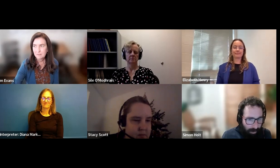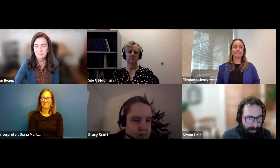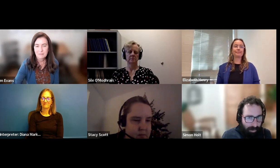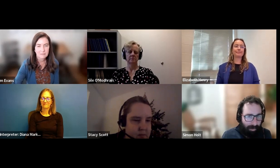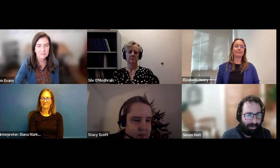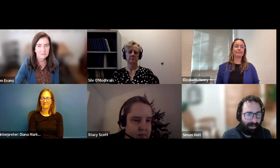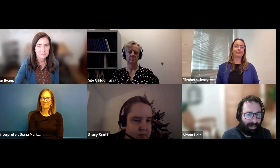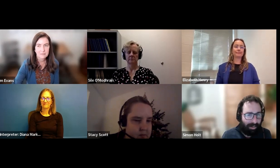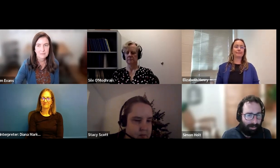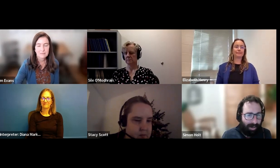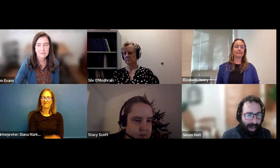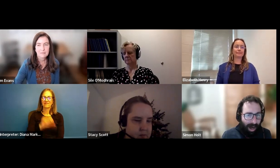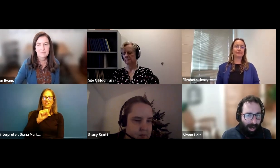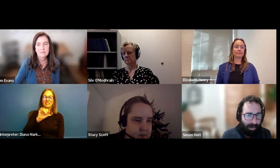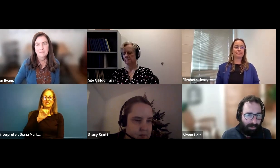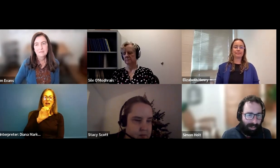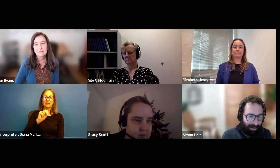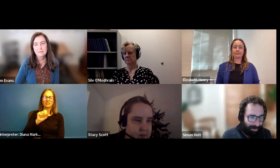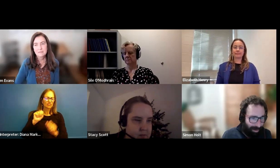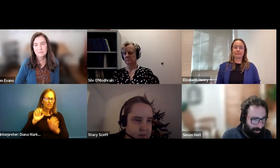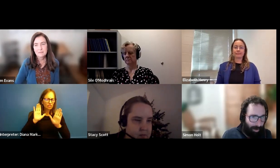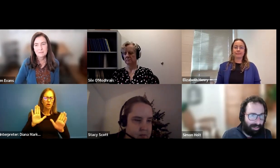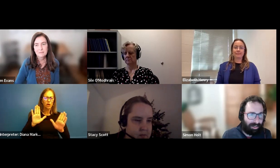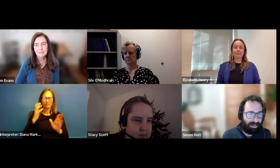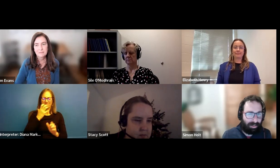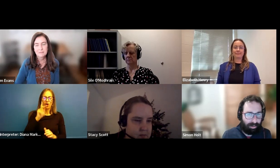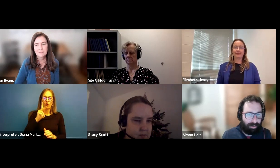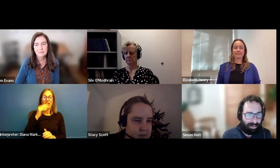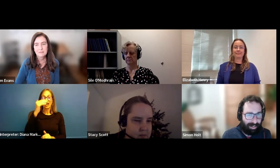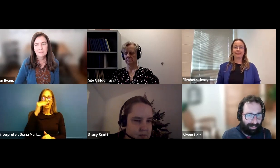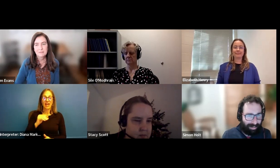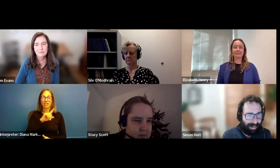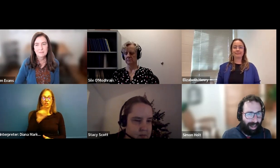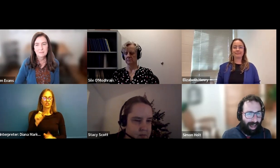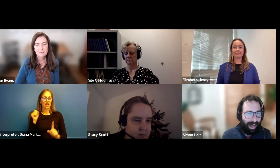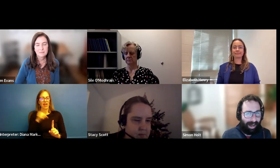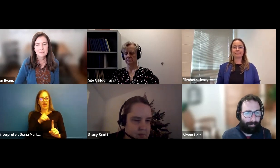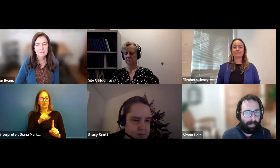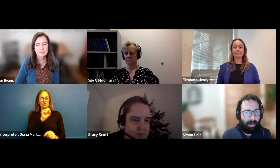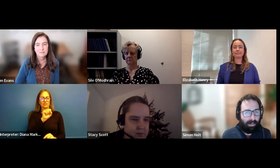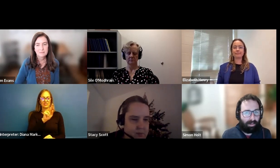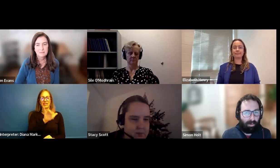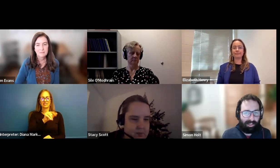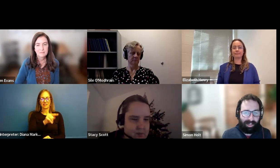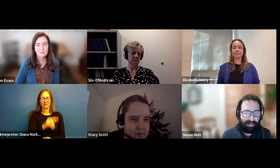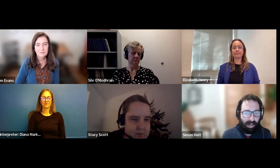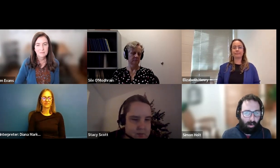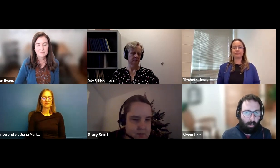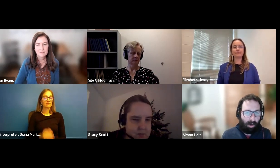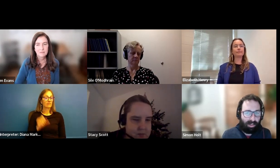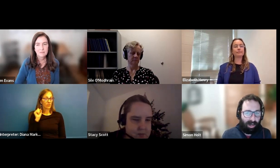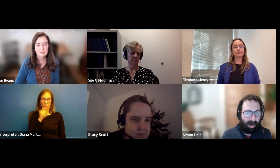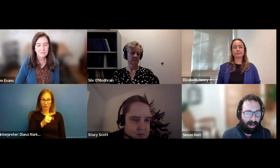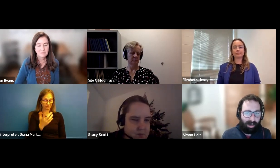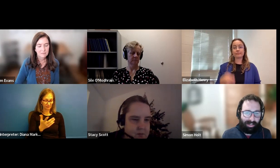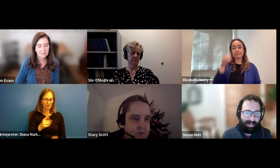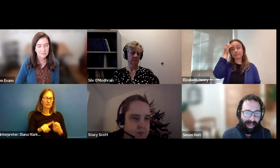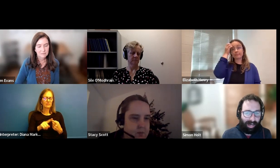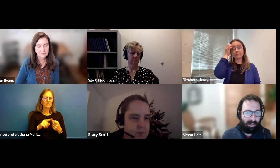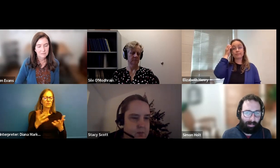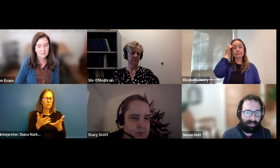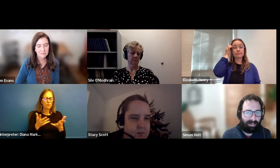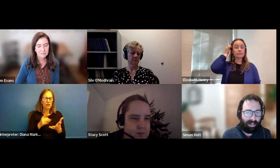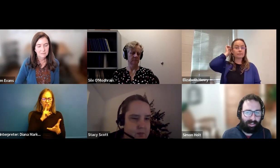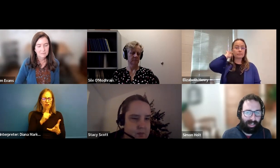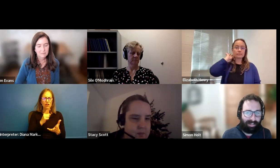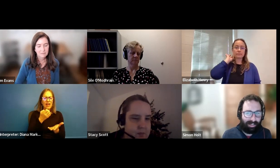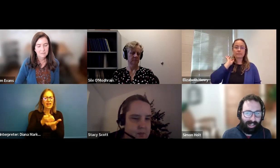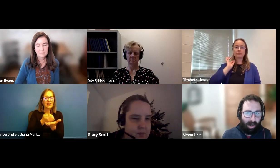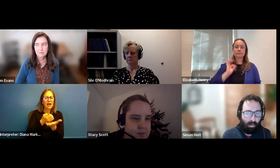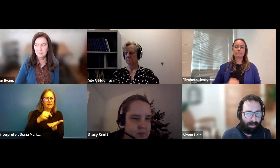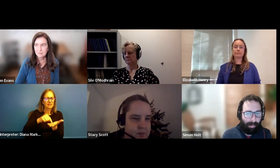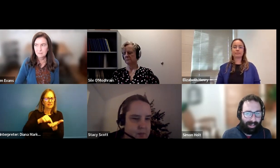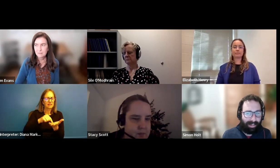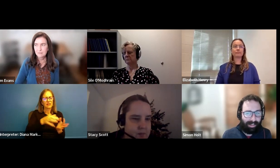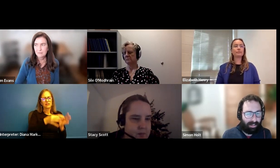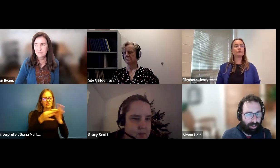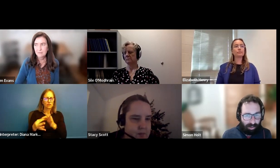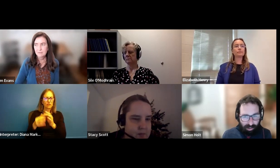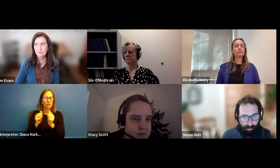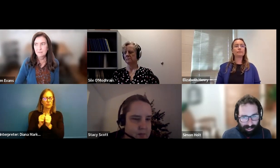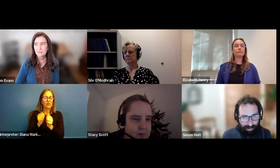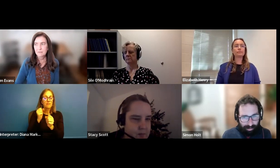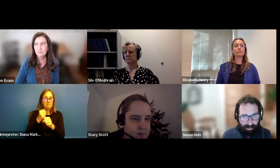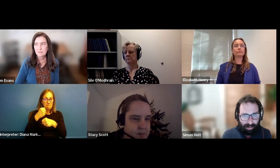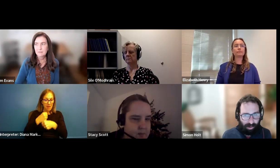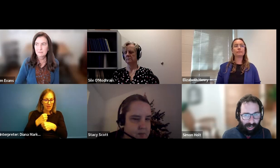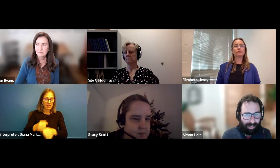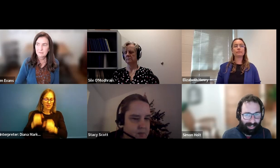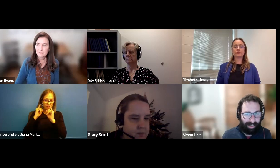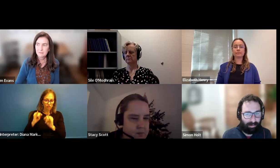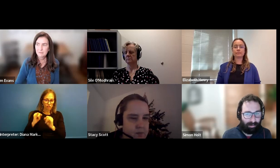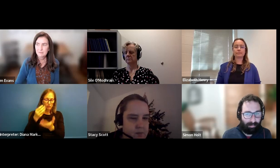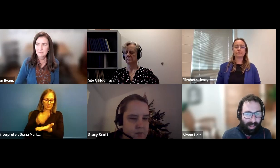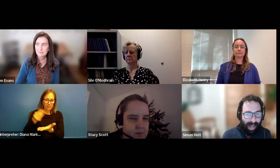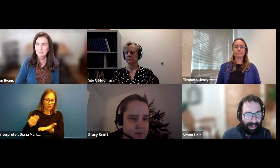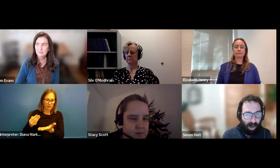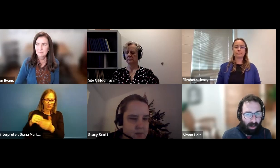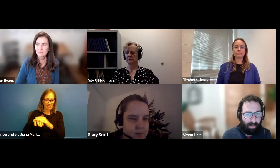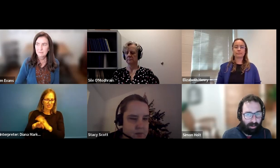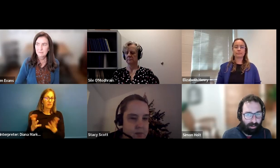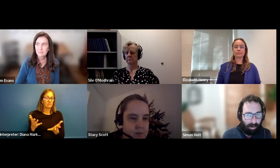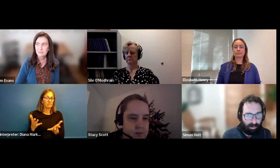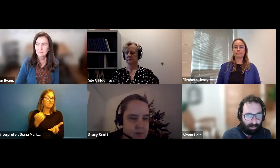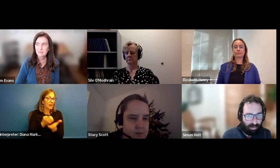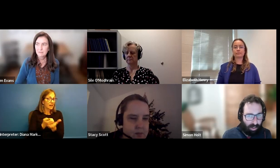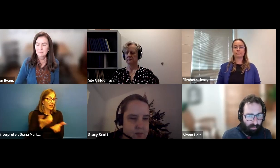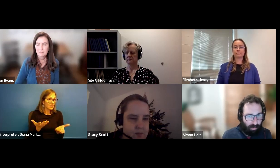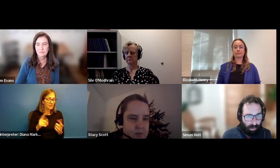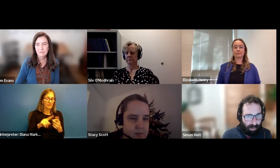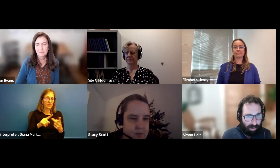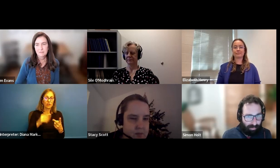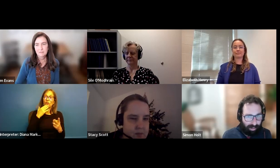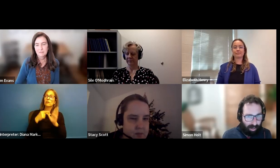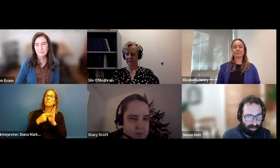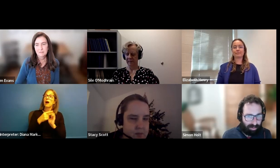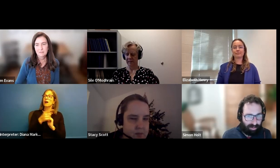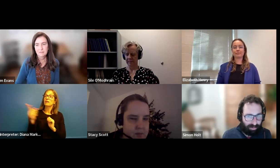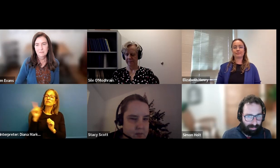Simon Holt: Super. Thank you. I'm going to ask the next question to Stacey. Um. So the question is, what are the economics associated with making the instructional materials described accessible. And are there good models for covering costs?